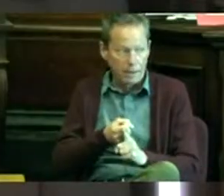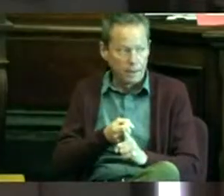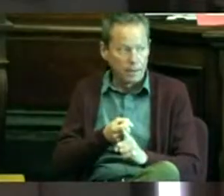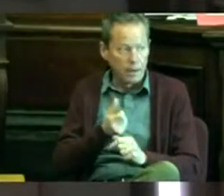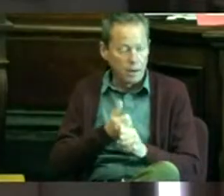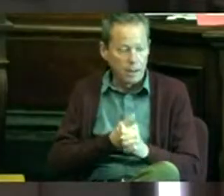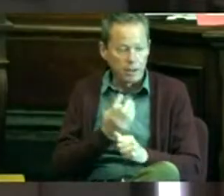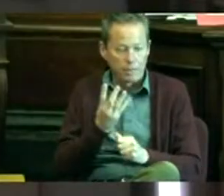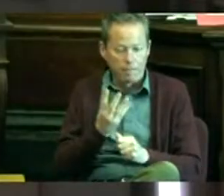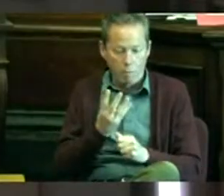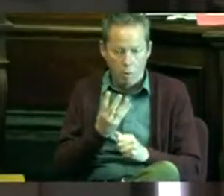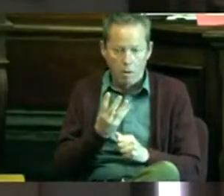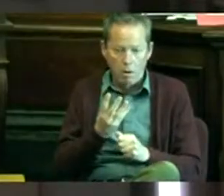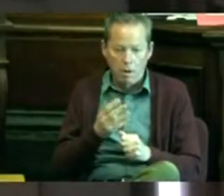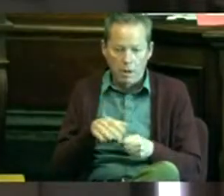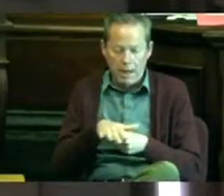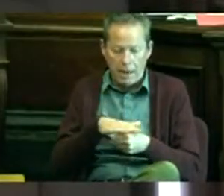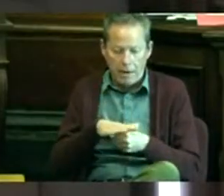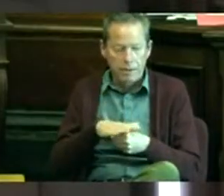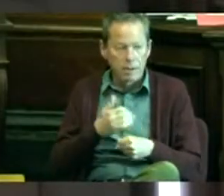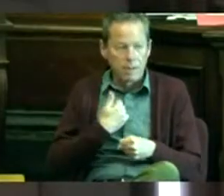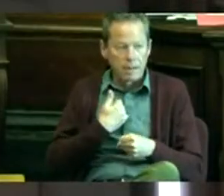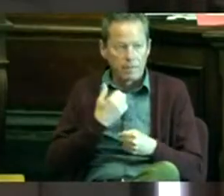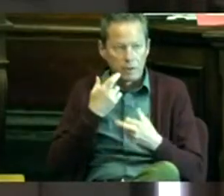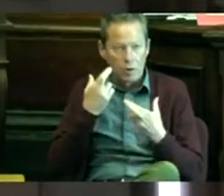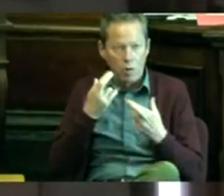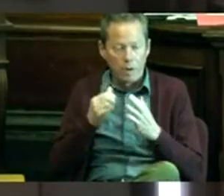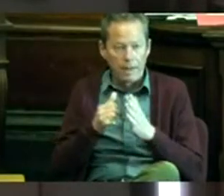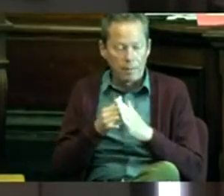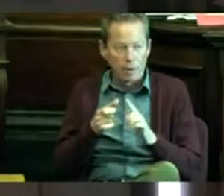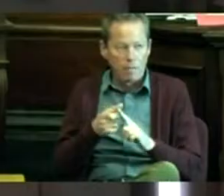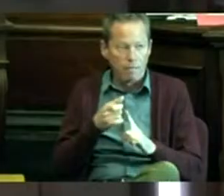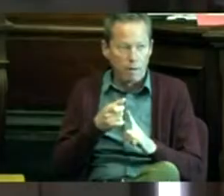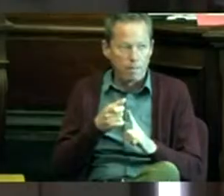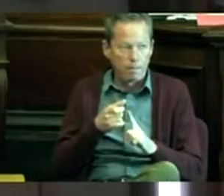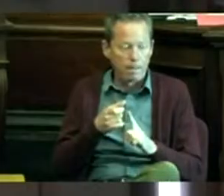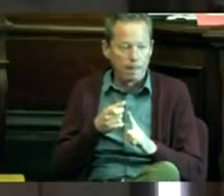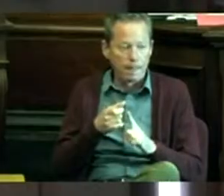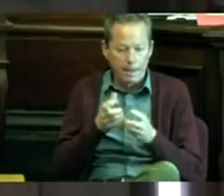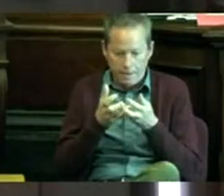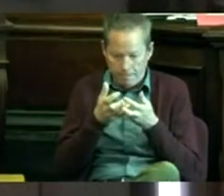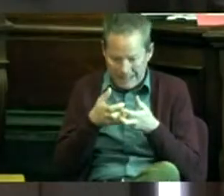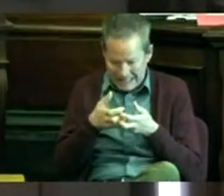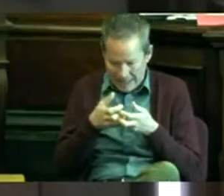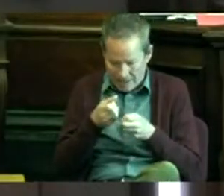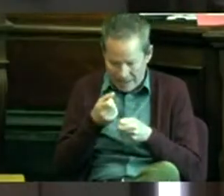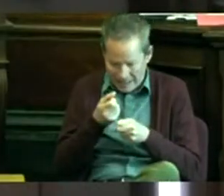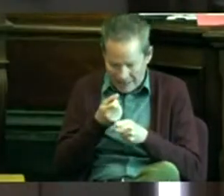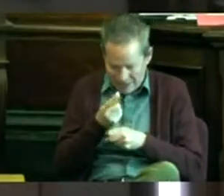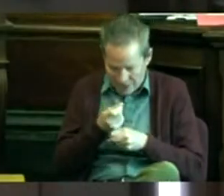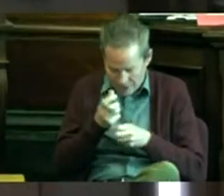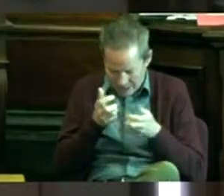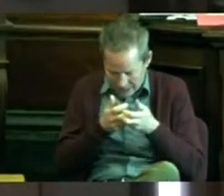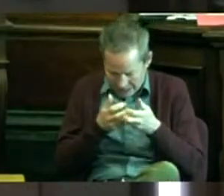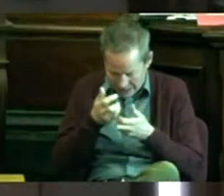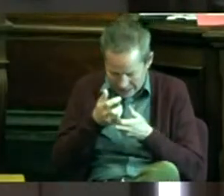well that this program is going remarkably well. It's having a major impact on each of the four corridors it's on, and I'm only